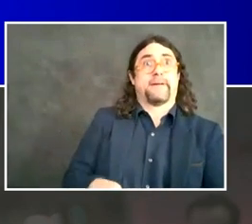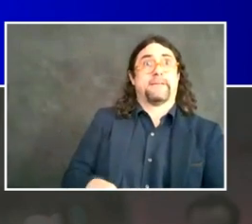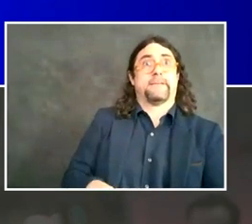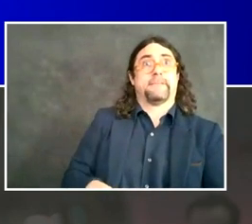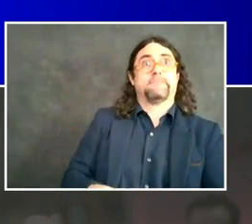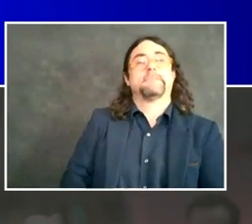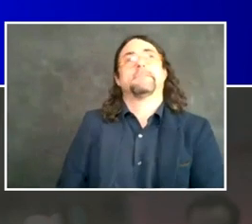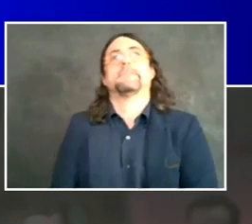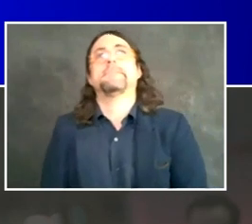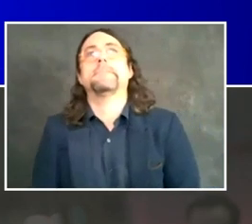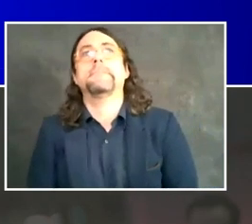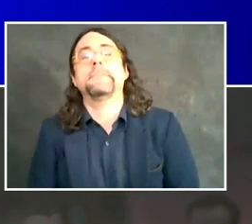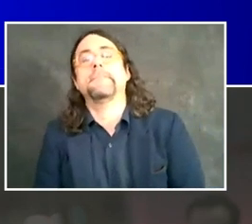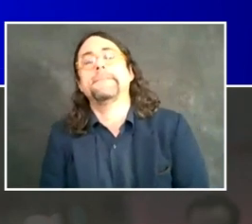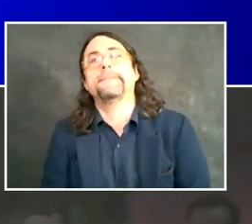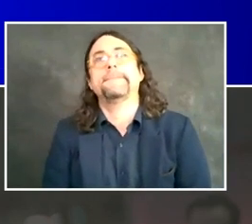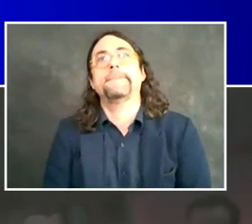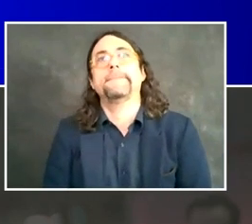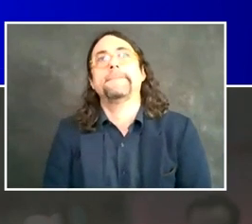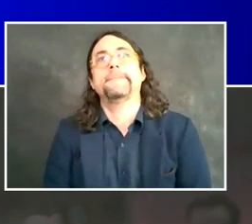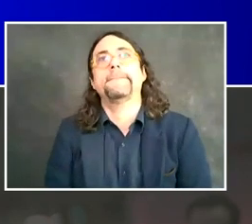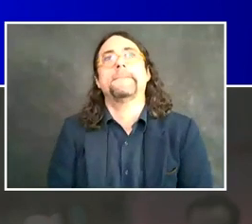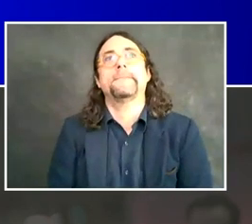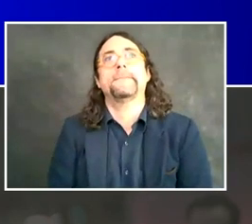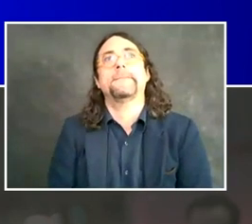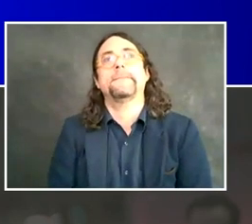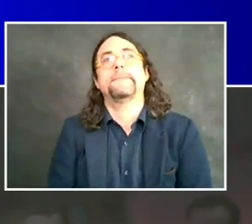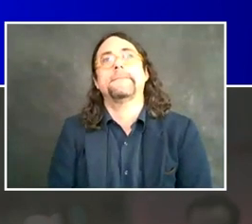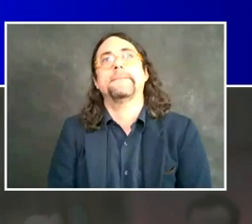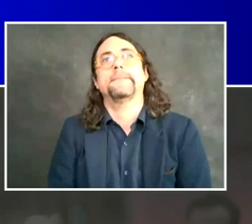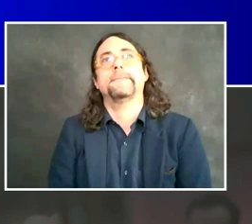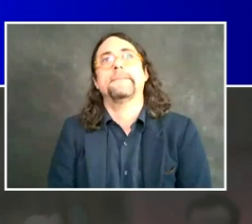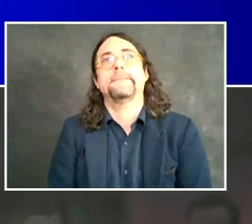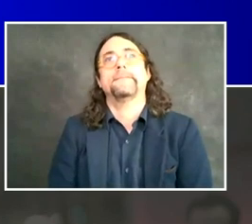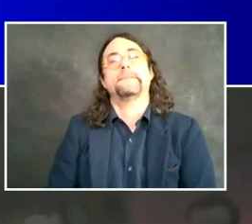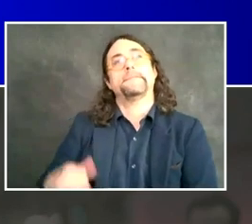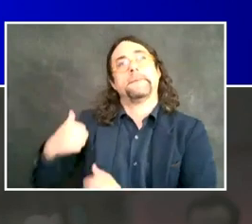WELL. NOW, TO TELL YOU ABOUT THIS EXTRAORDINARY PARTNERSHIP WITH